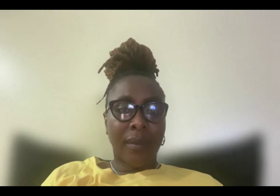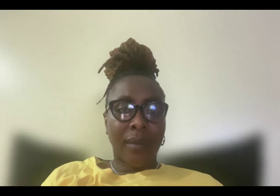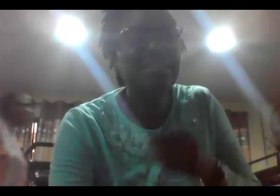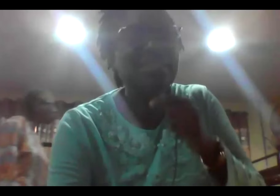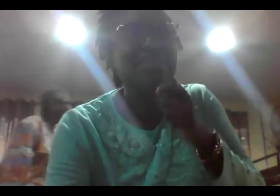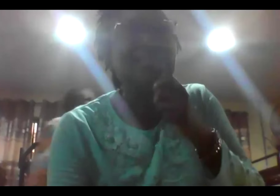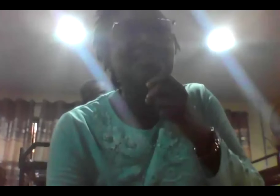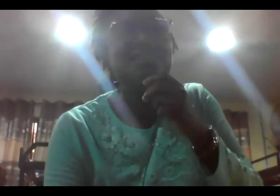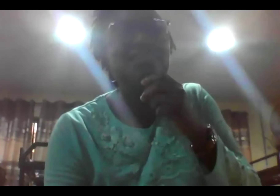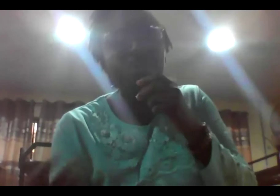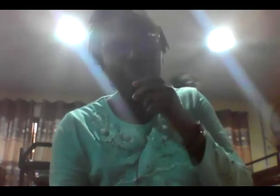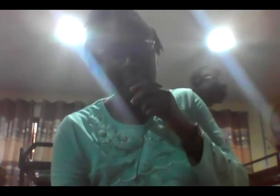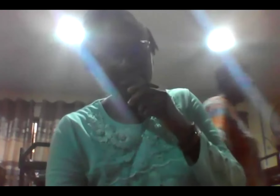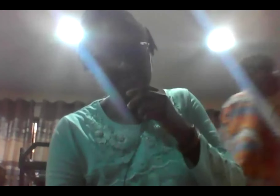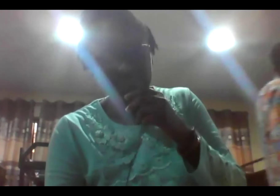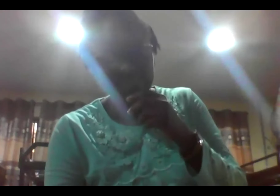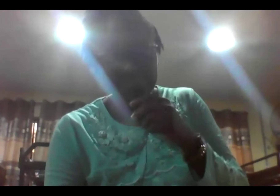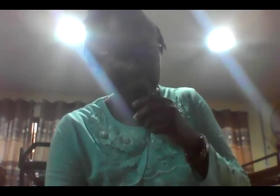Audio now unmuted. She's not concentrating.